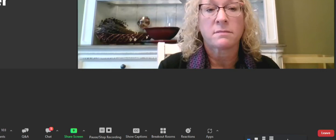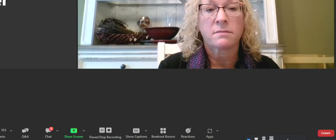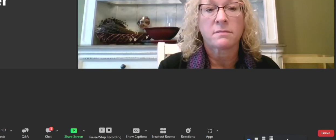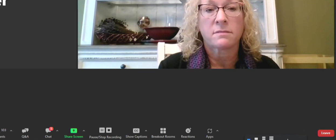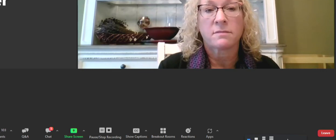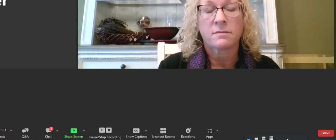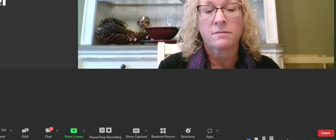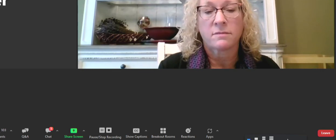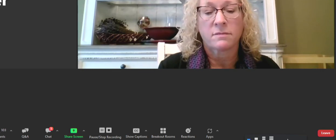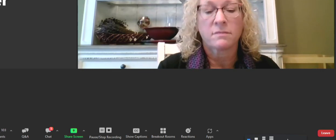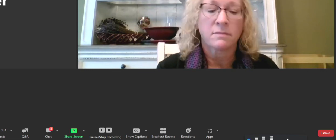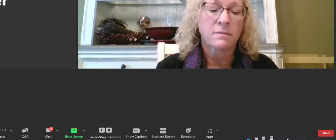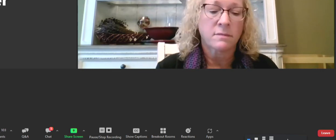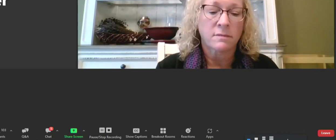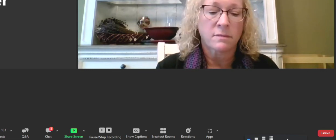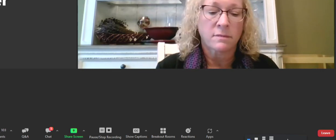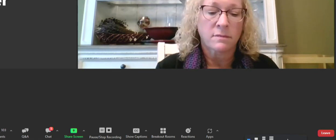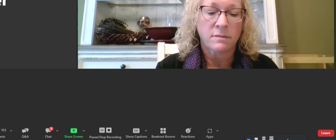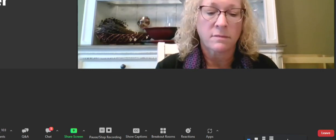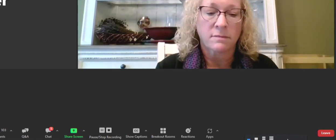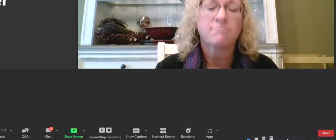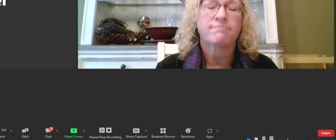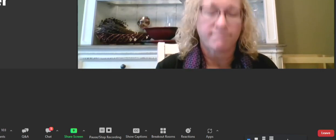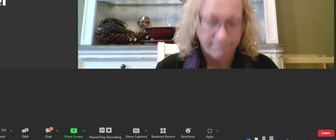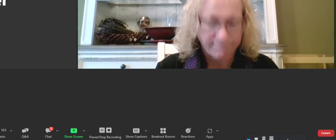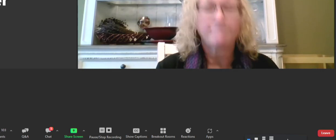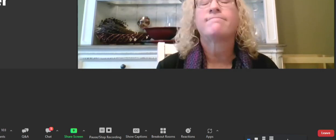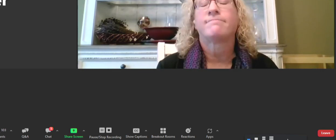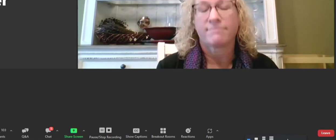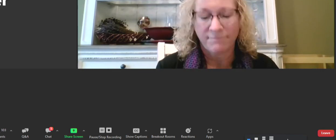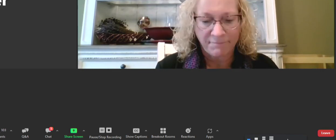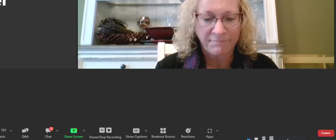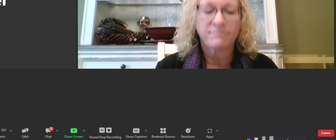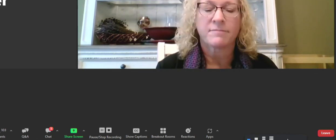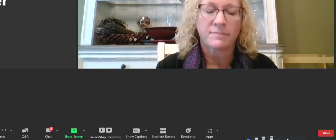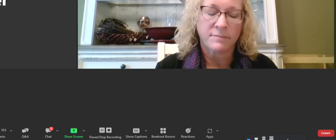Absolutely, yeah, finding the right people to support.